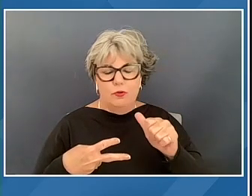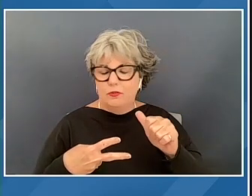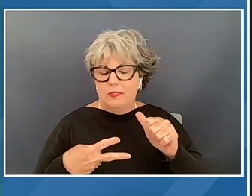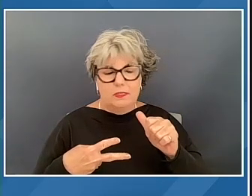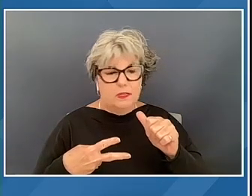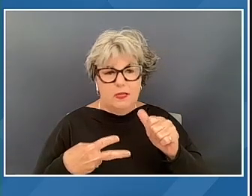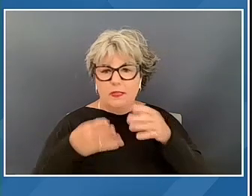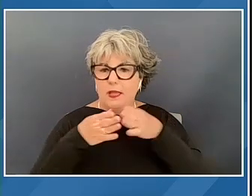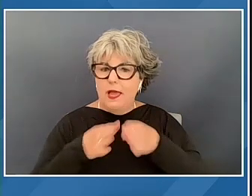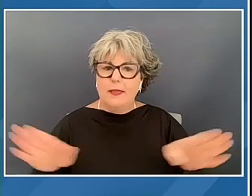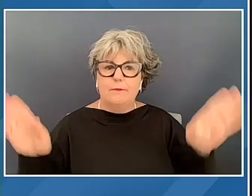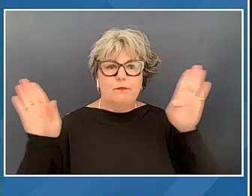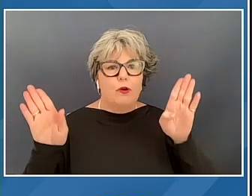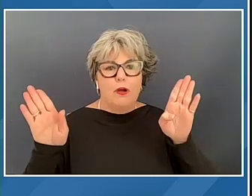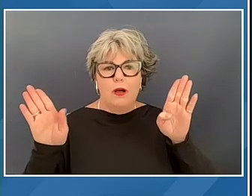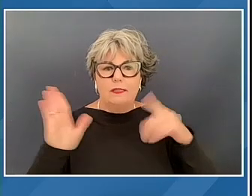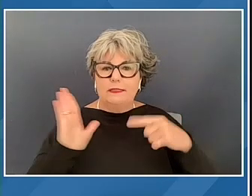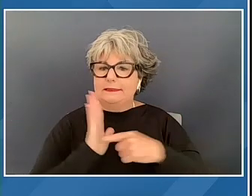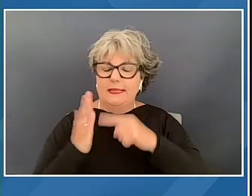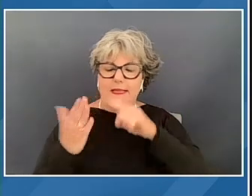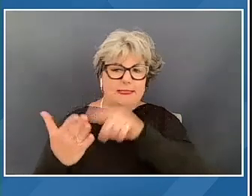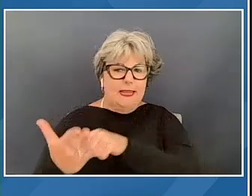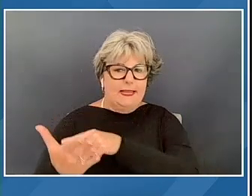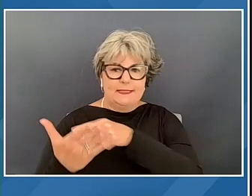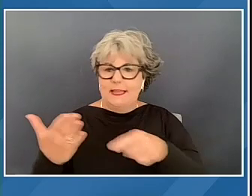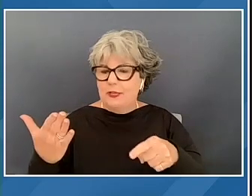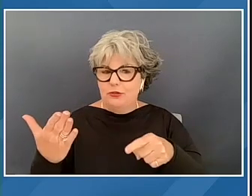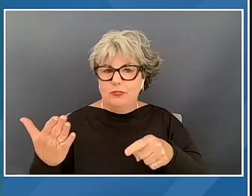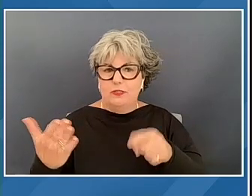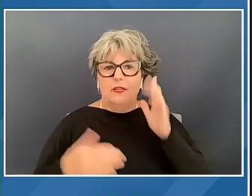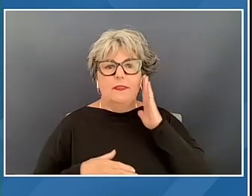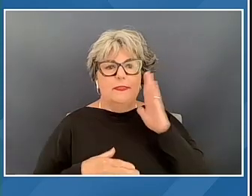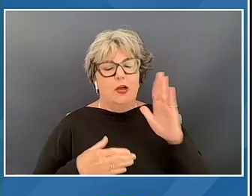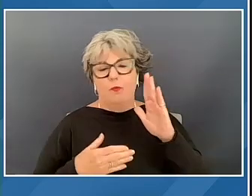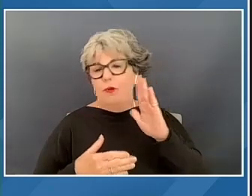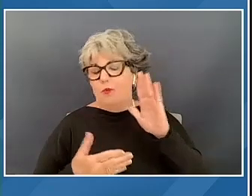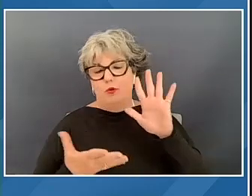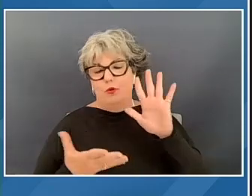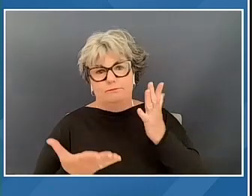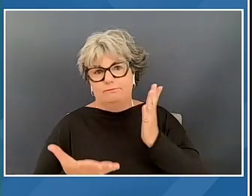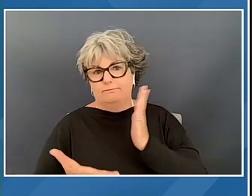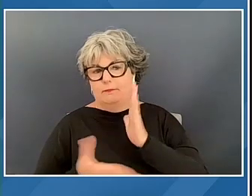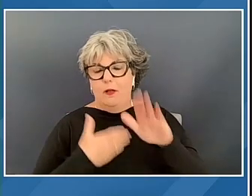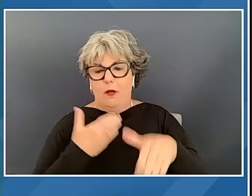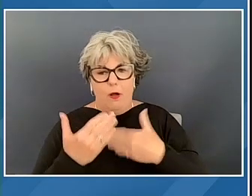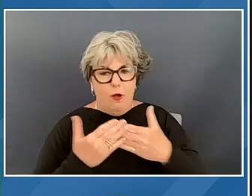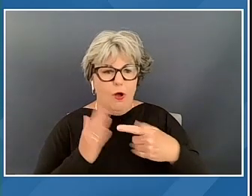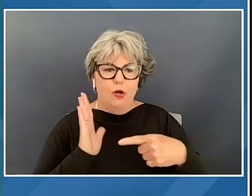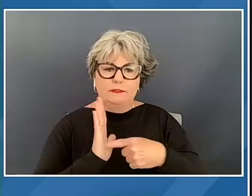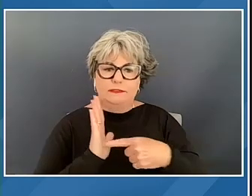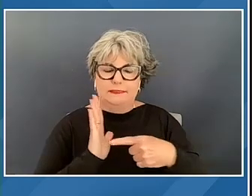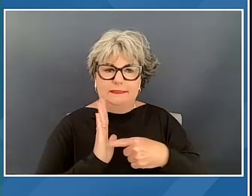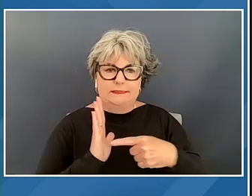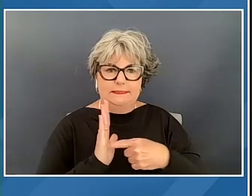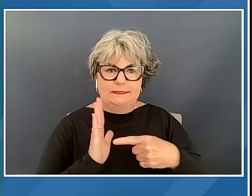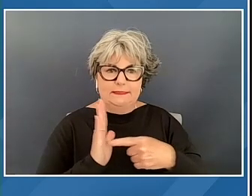based debt cancellation, where we are going to wipe off debt in its entirety.